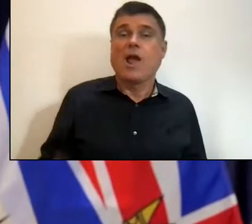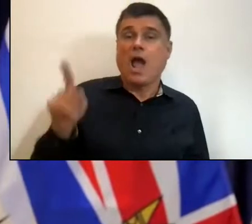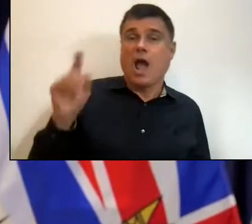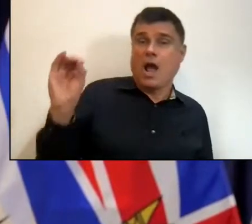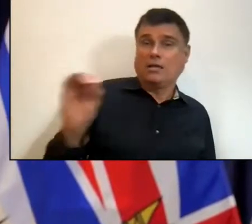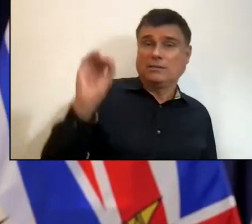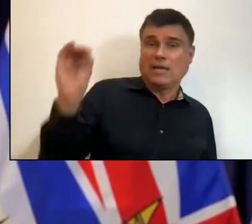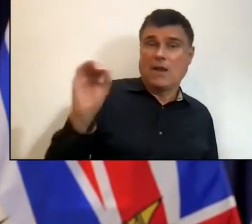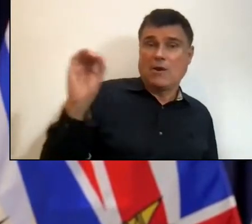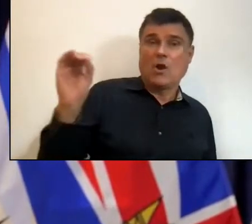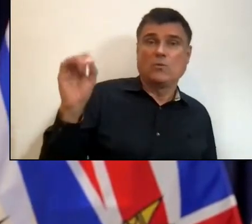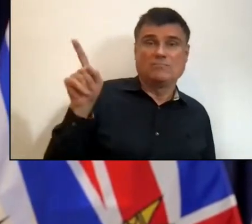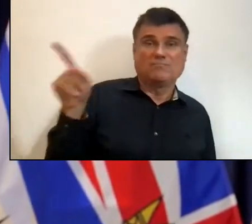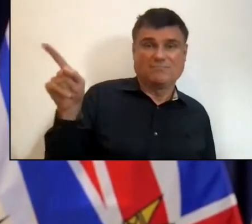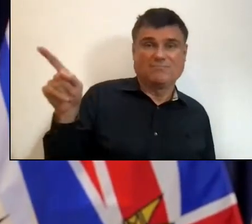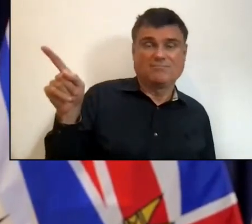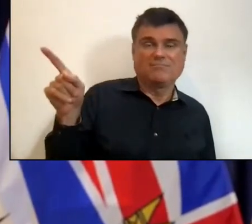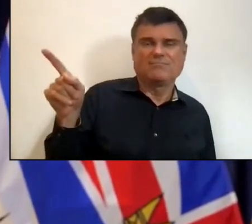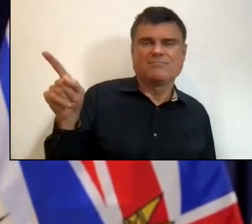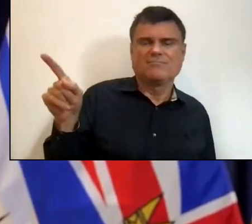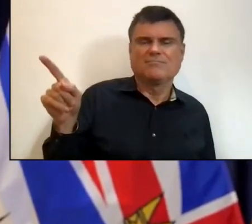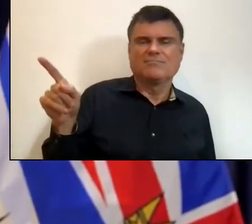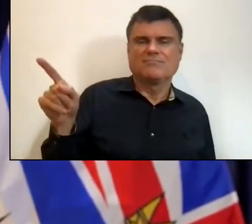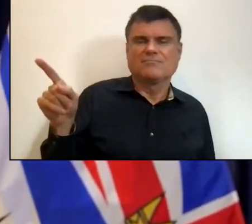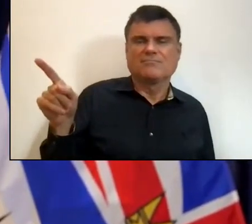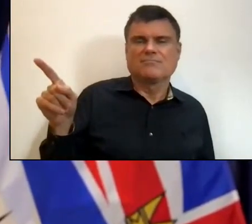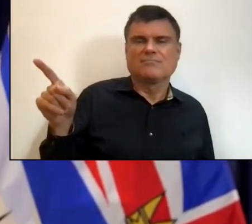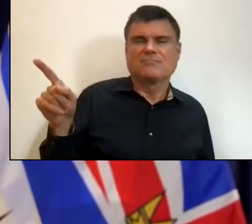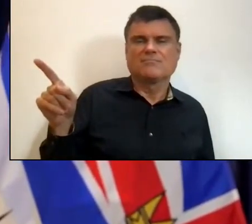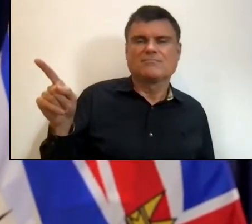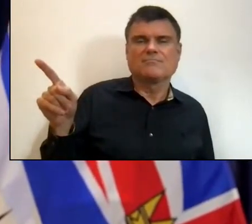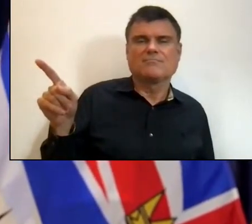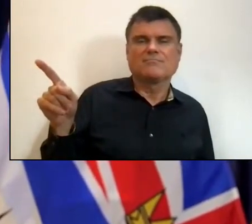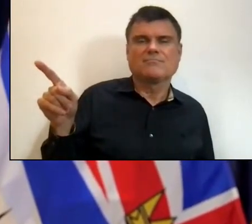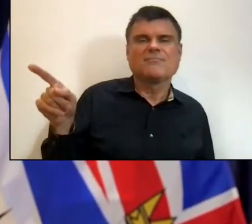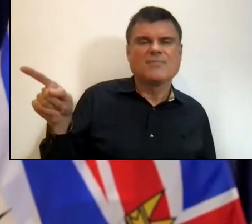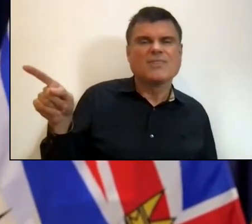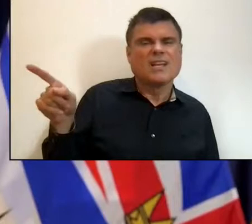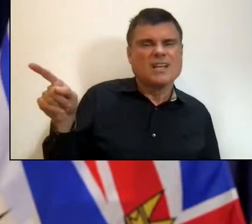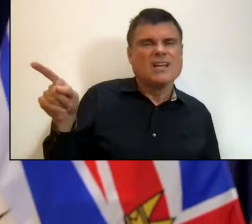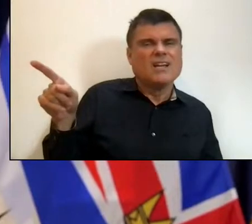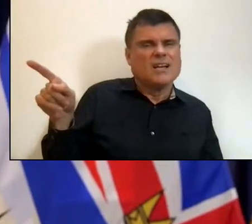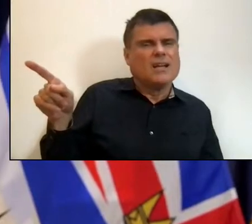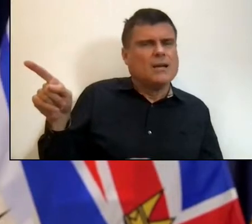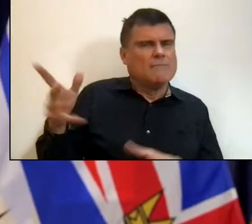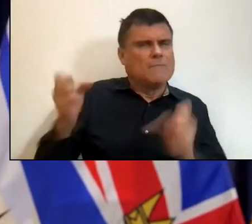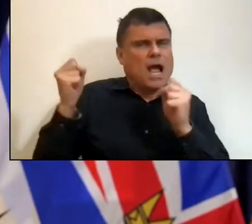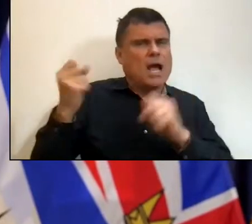in Ontario as well. There are different circumstances. Over the course of the pandemic